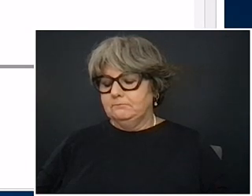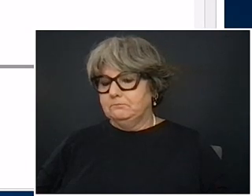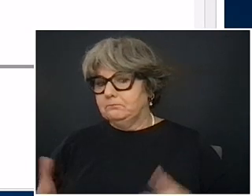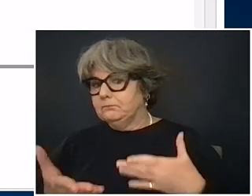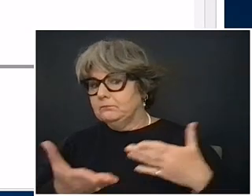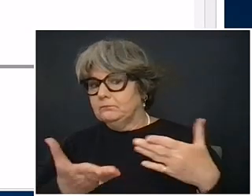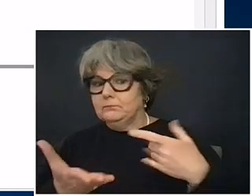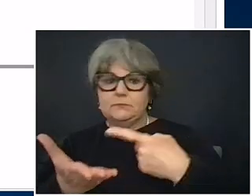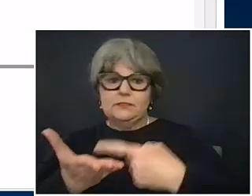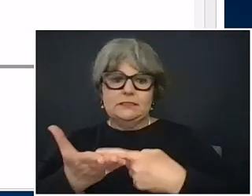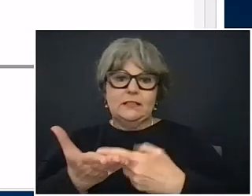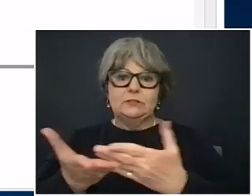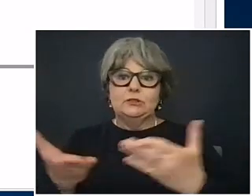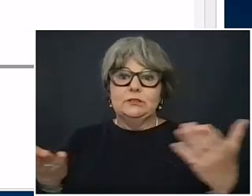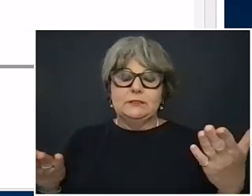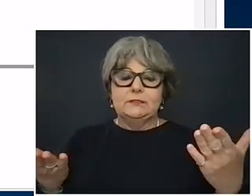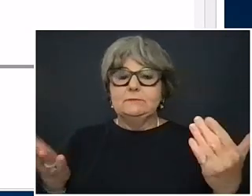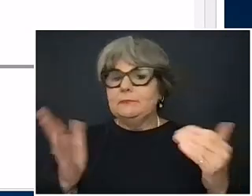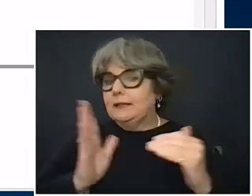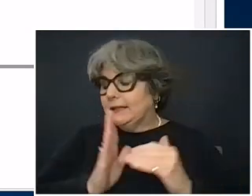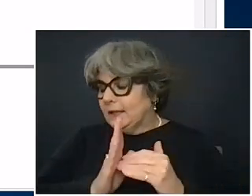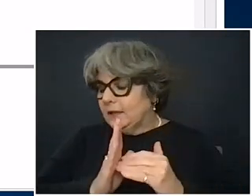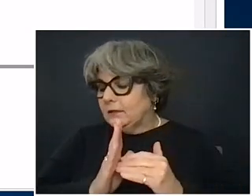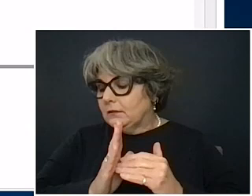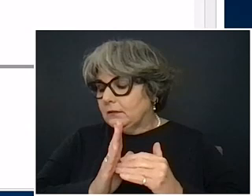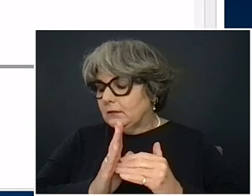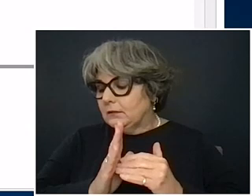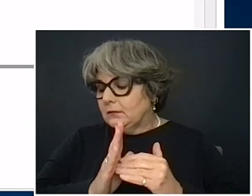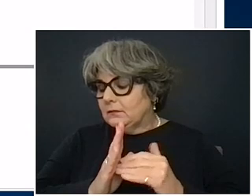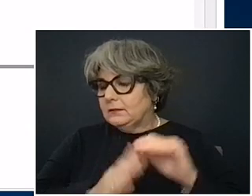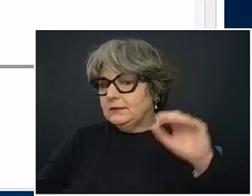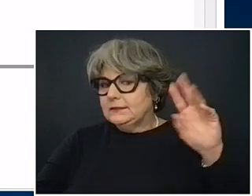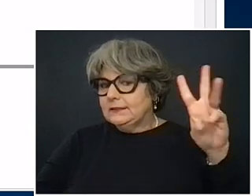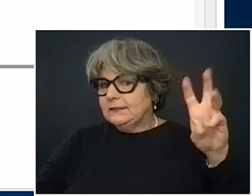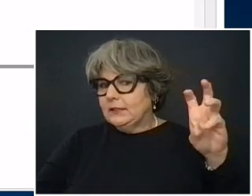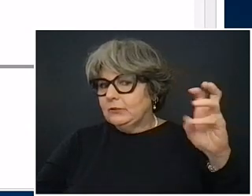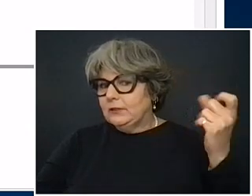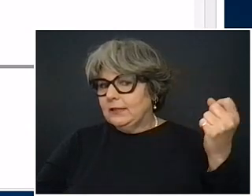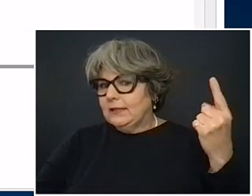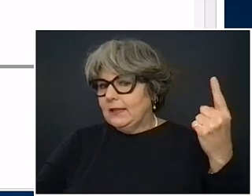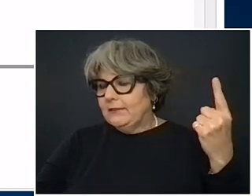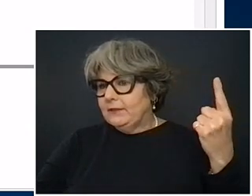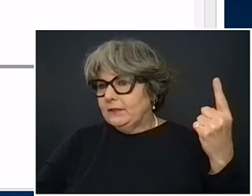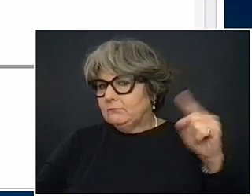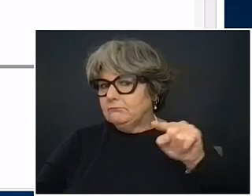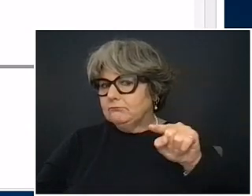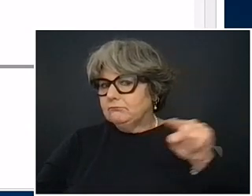And, again, this is 611 and Donna. If you want to chime in, go ahead.